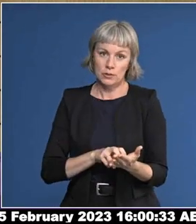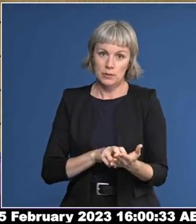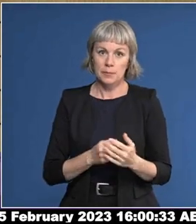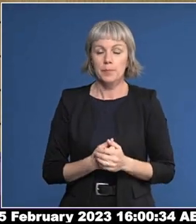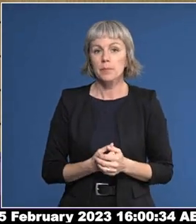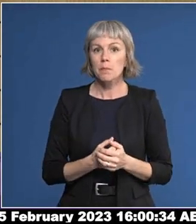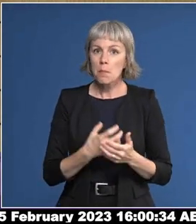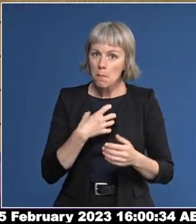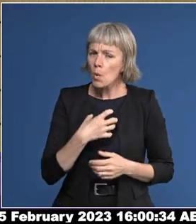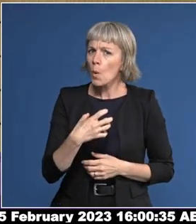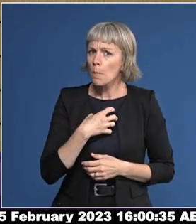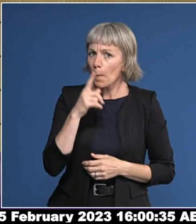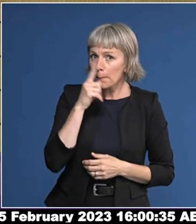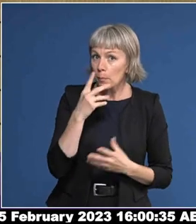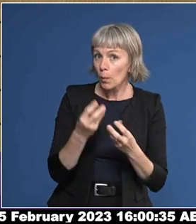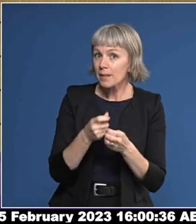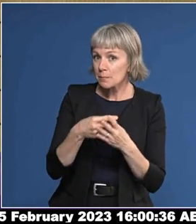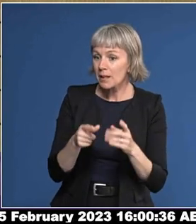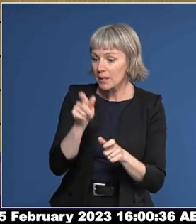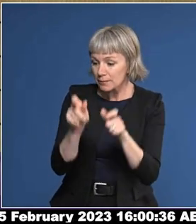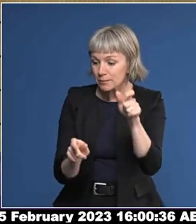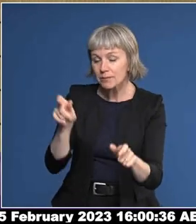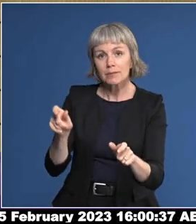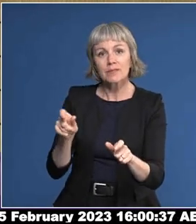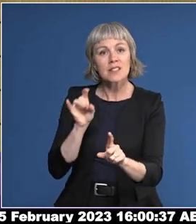And for those people, you do not have to be a registered provider, even if you are